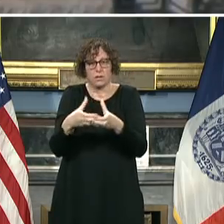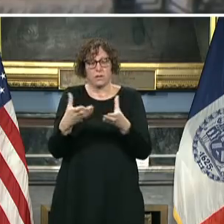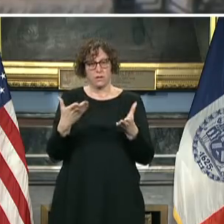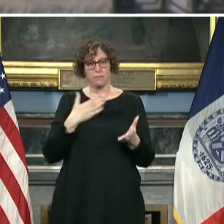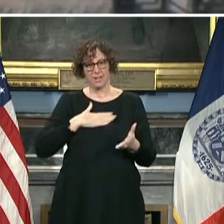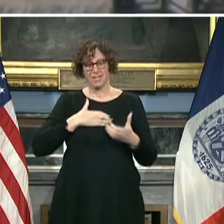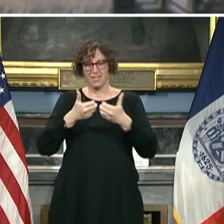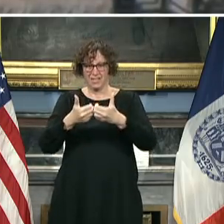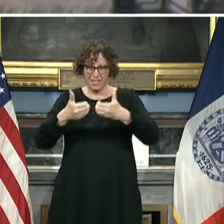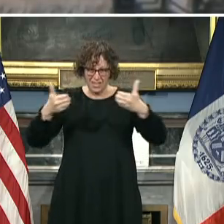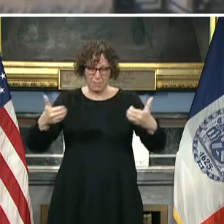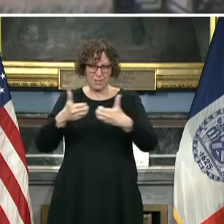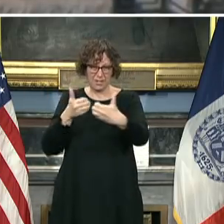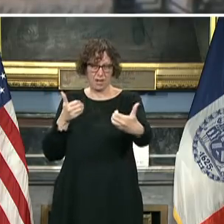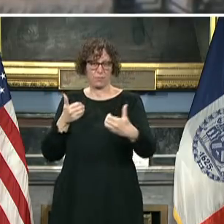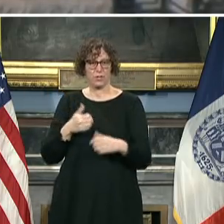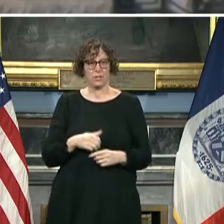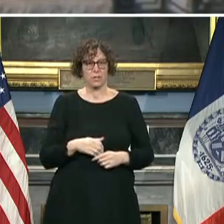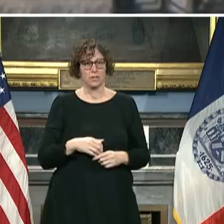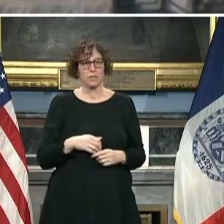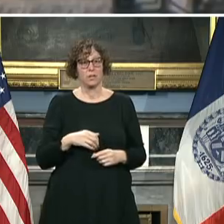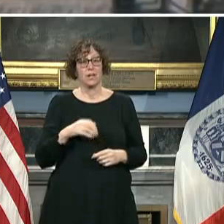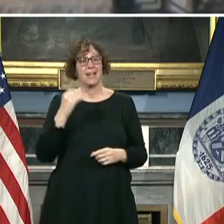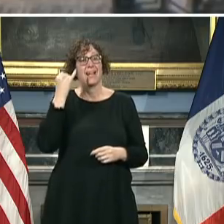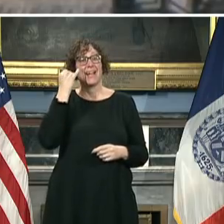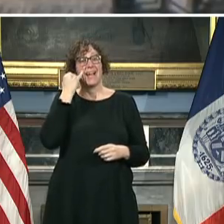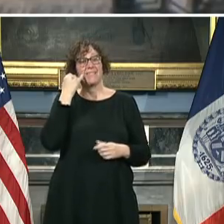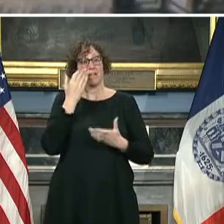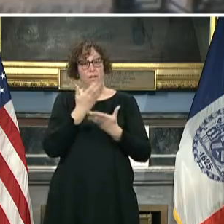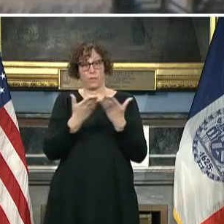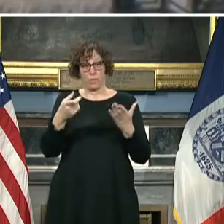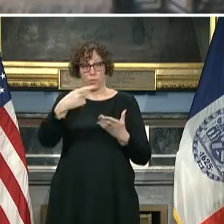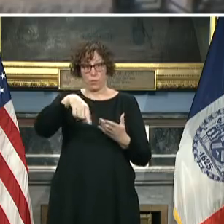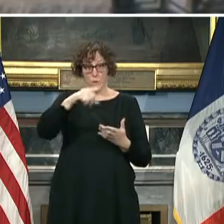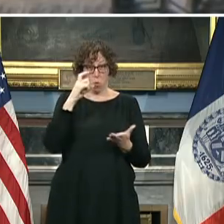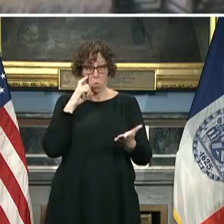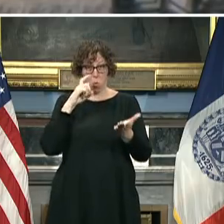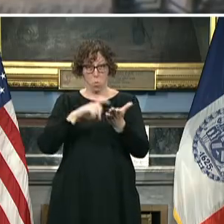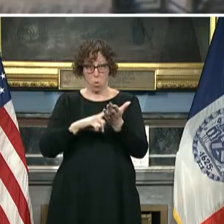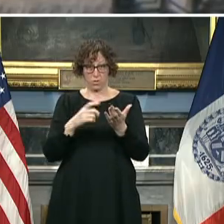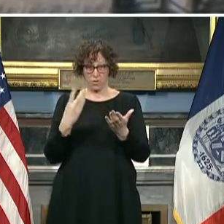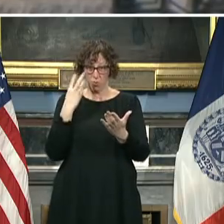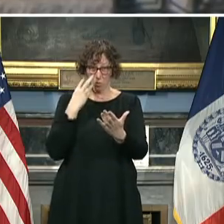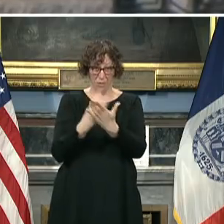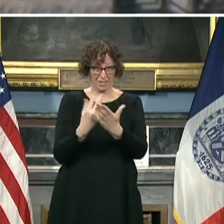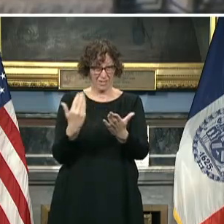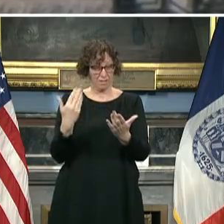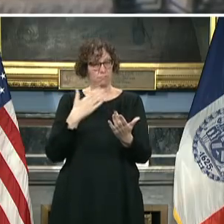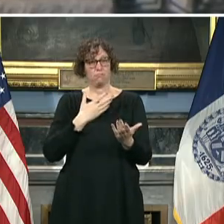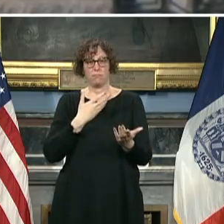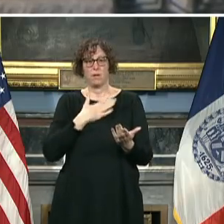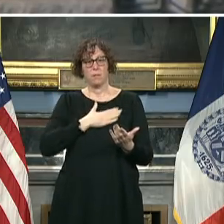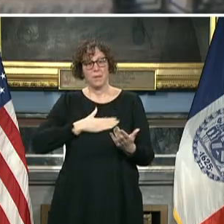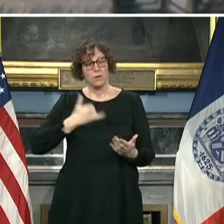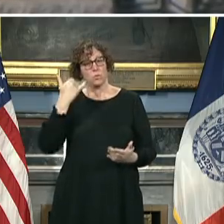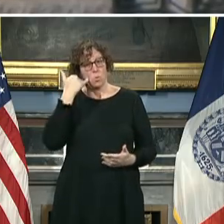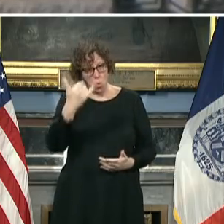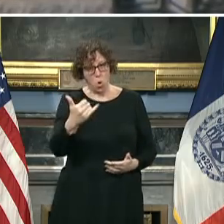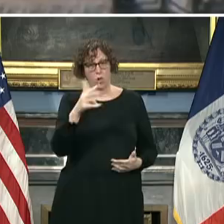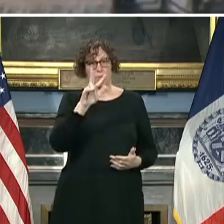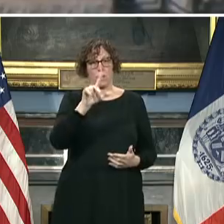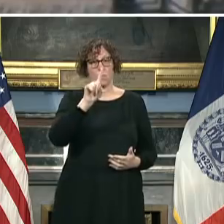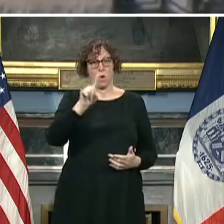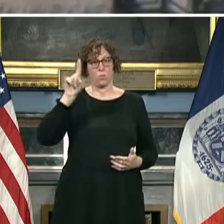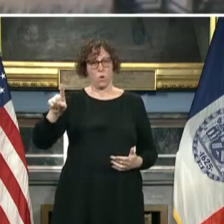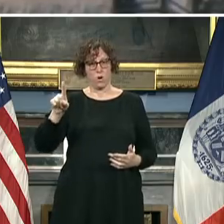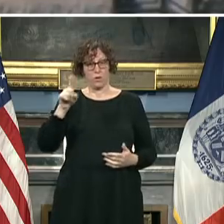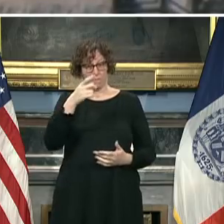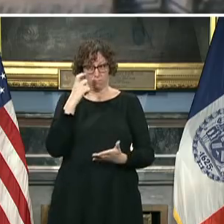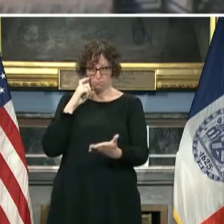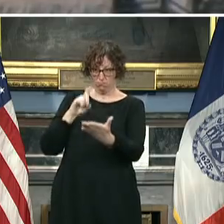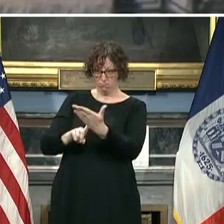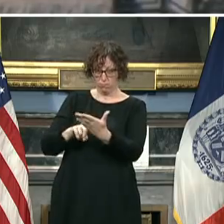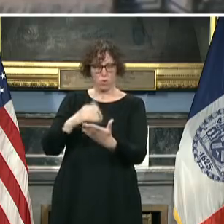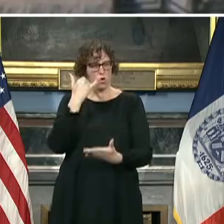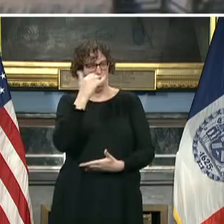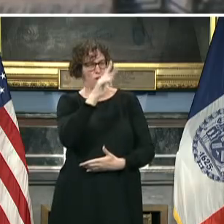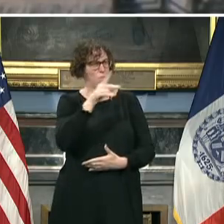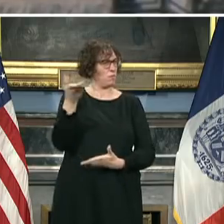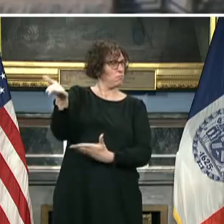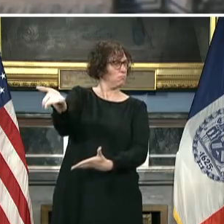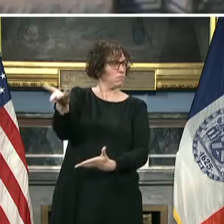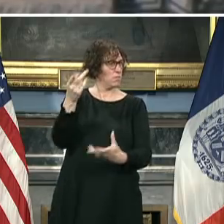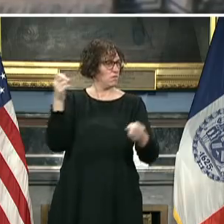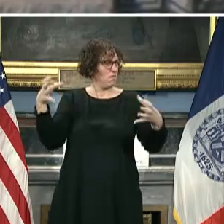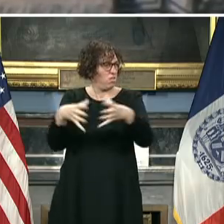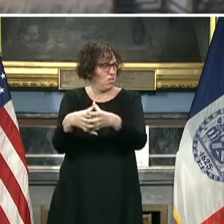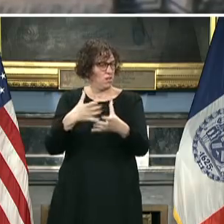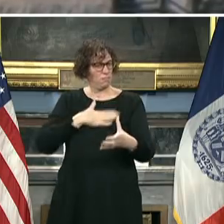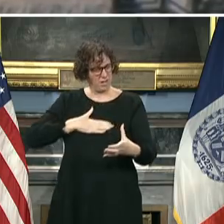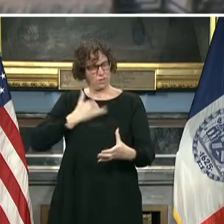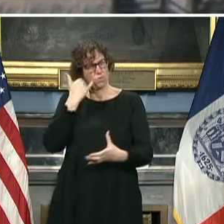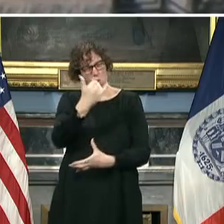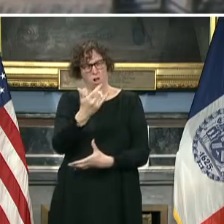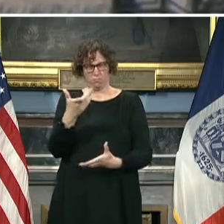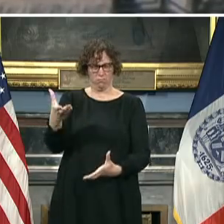AND I NEED PEOPLE